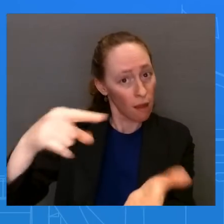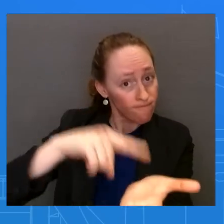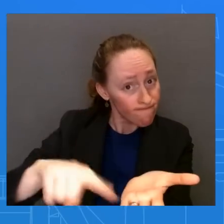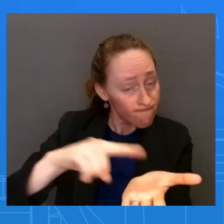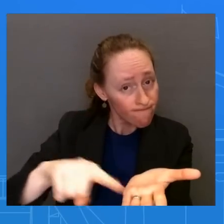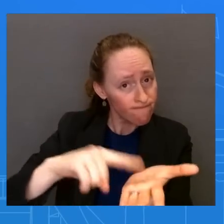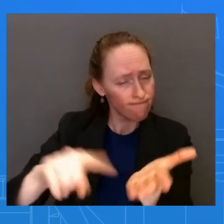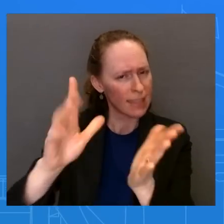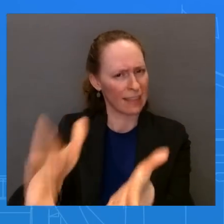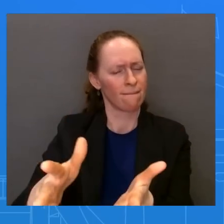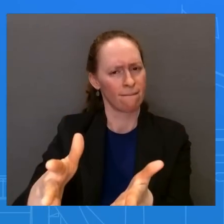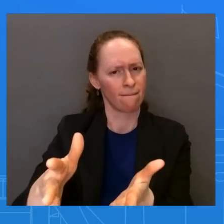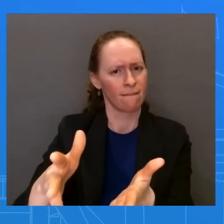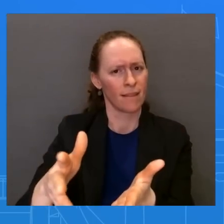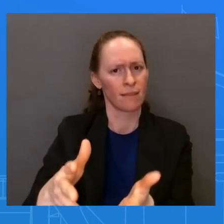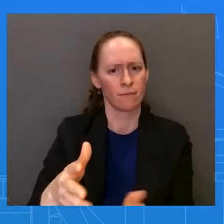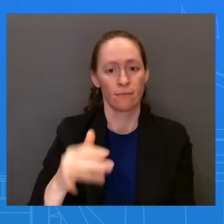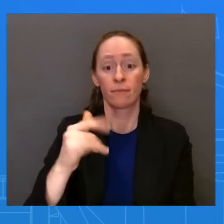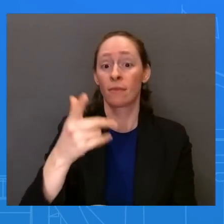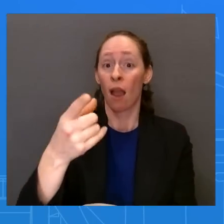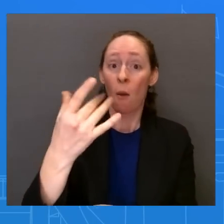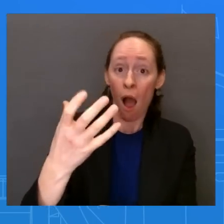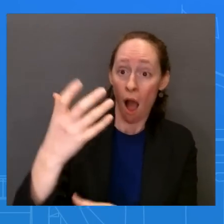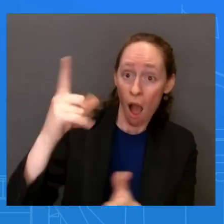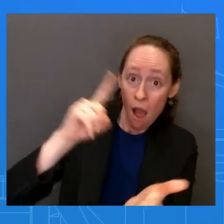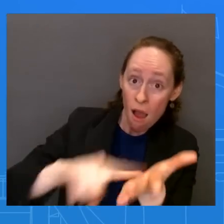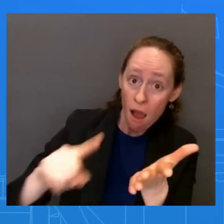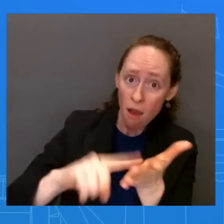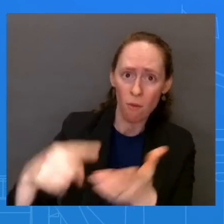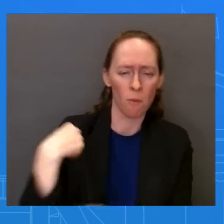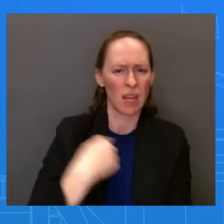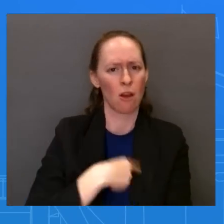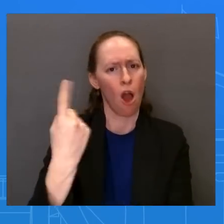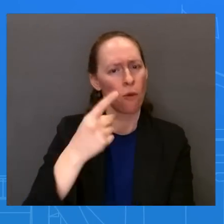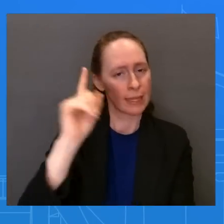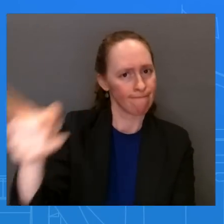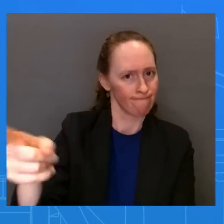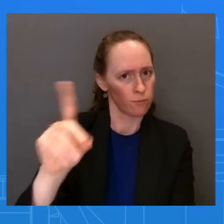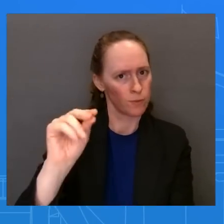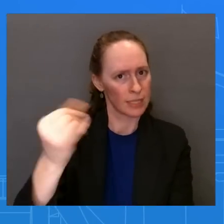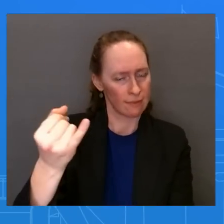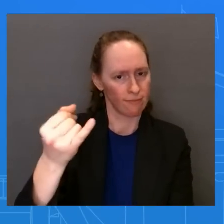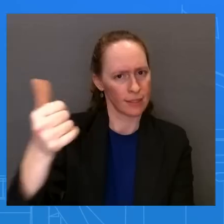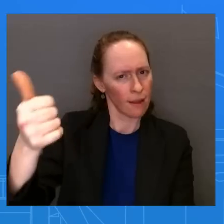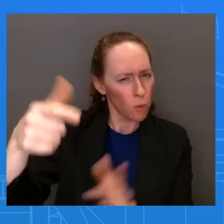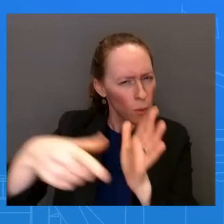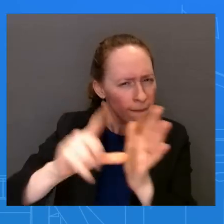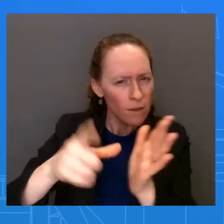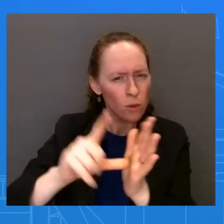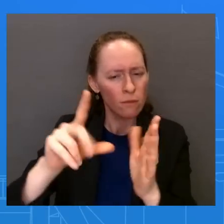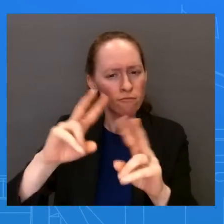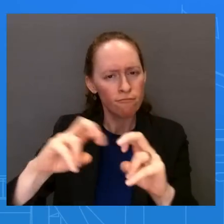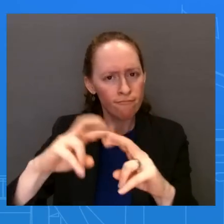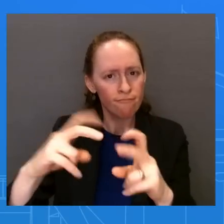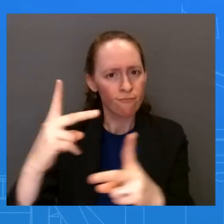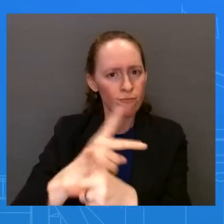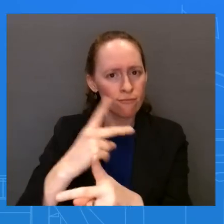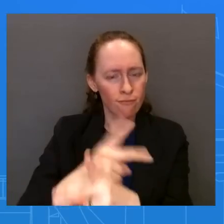that the DOJ is currently reviewing or looking at, we have been very consistent to say that you need to go to the Department of Justice.